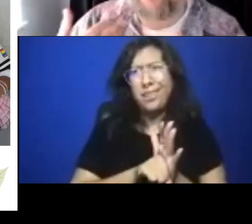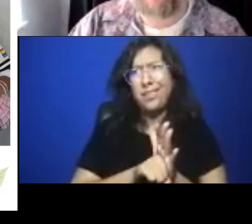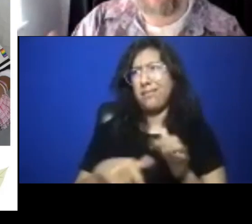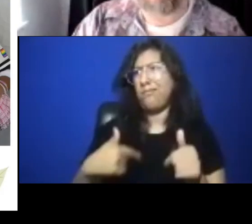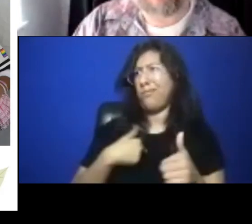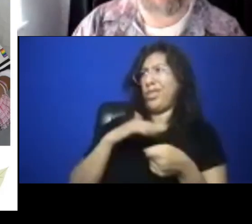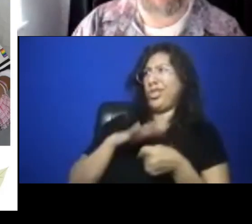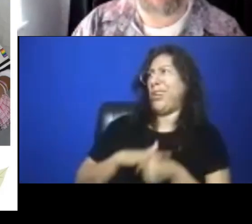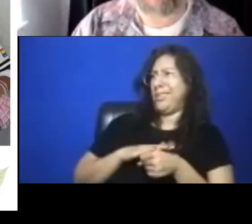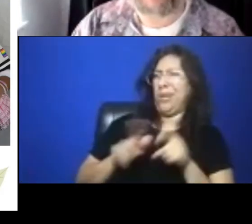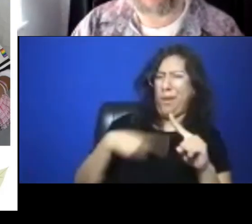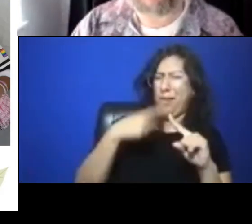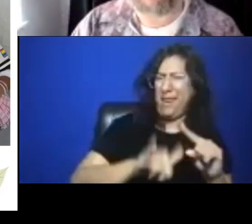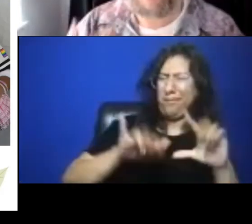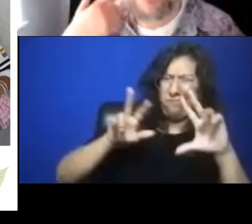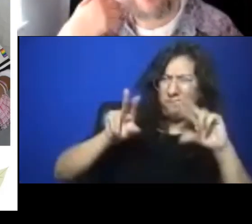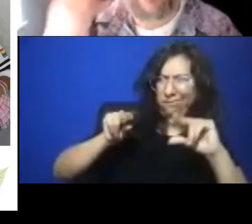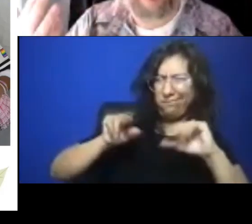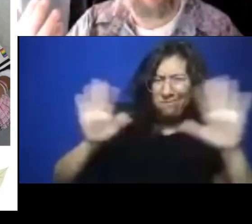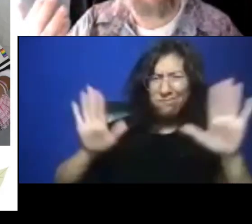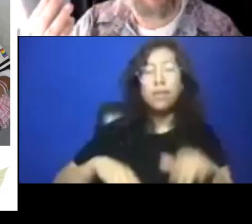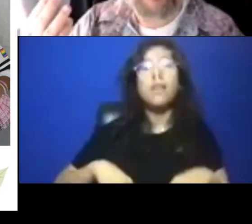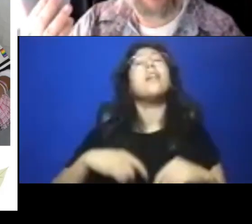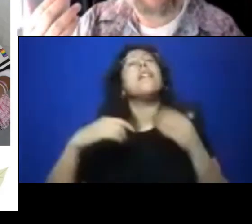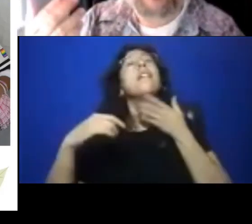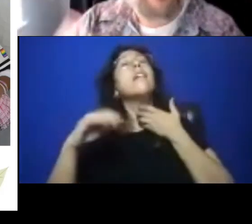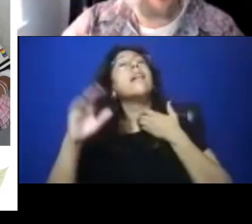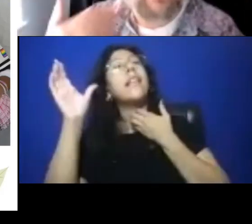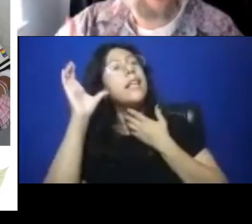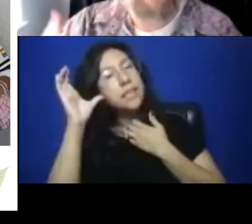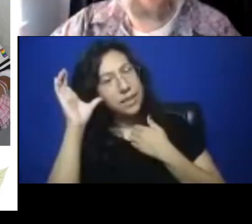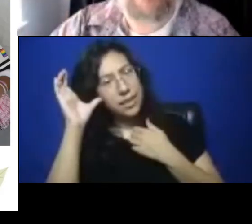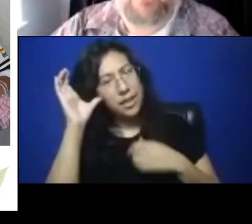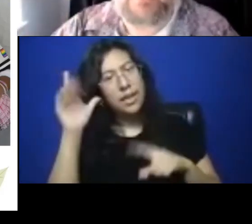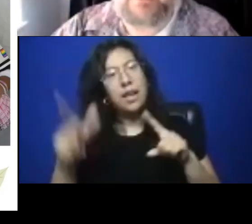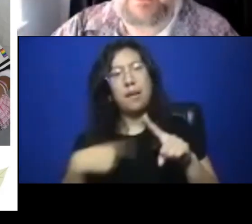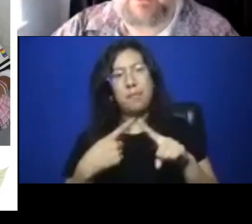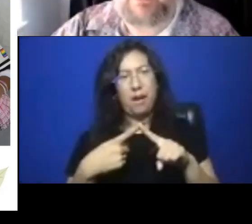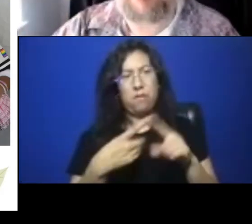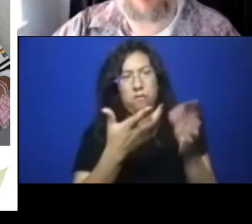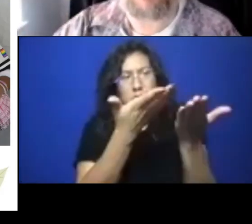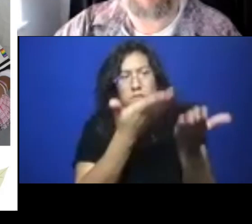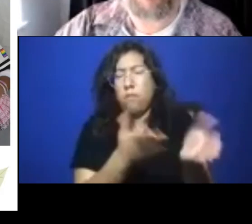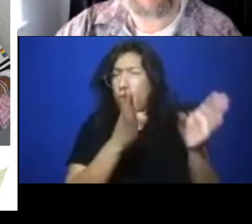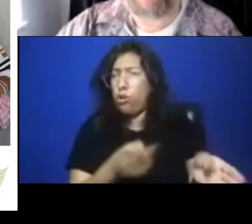So we want to be mindful of listening about if the person that's talking about their depression,